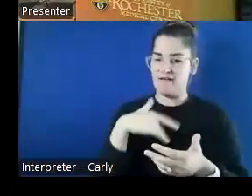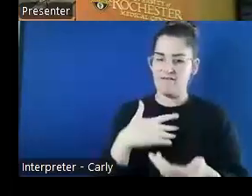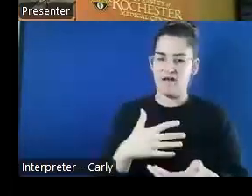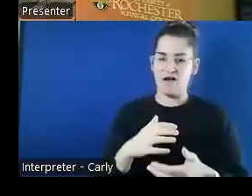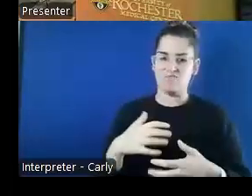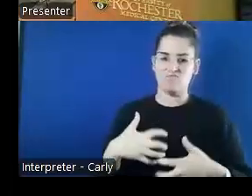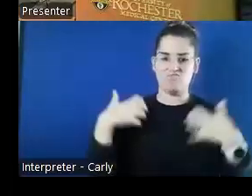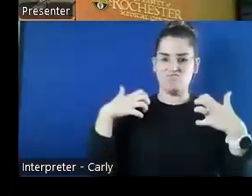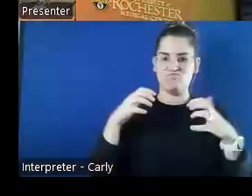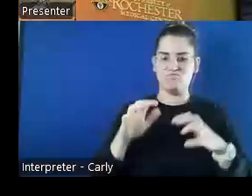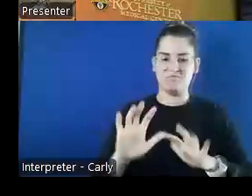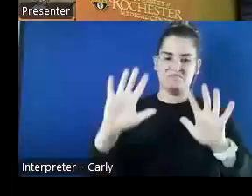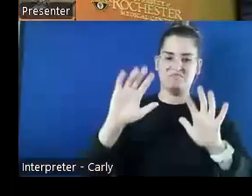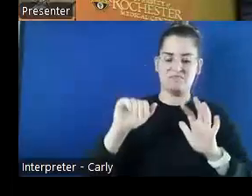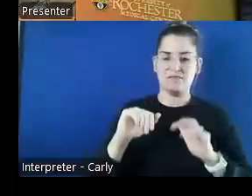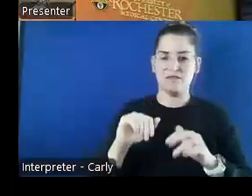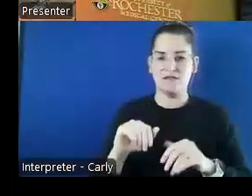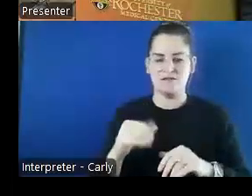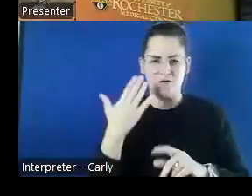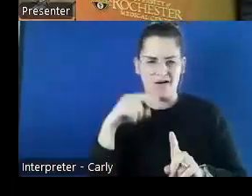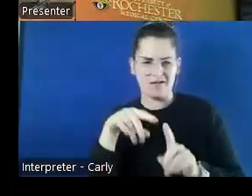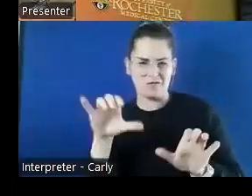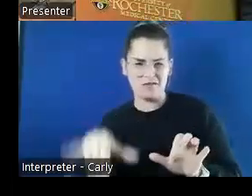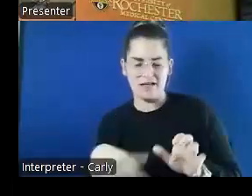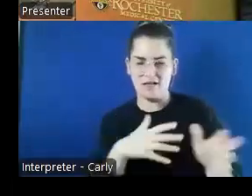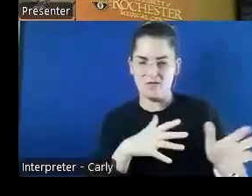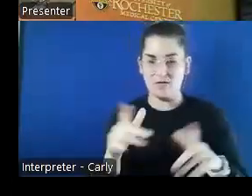ask each other you know like why are we doing this or if they have different ideas we can all